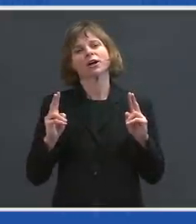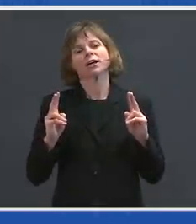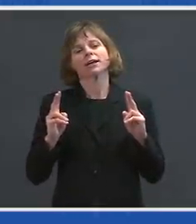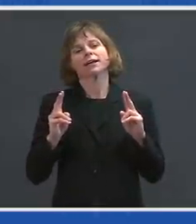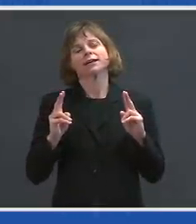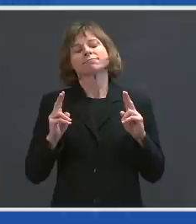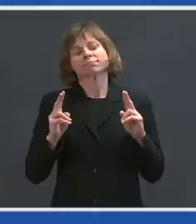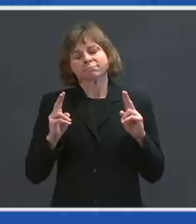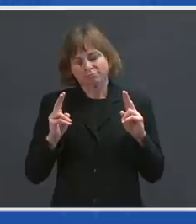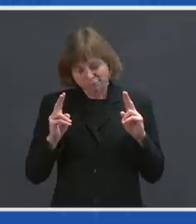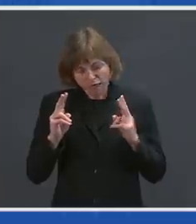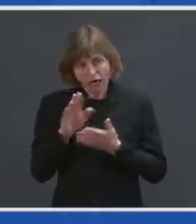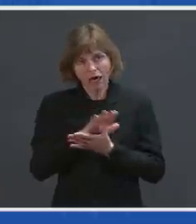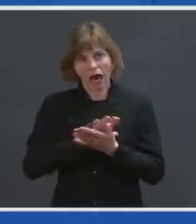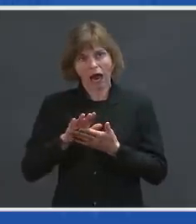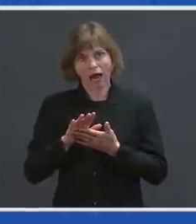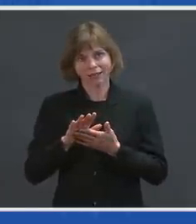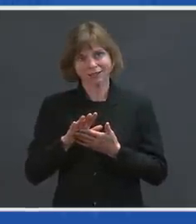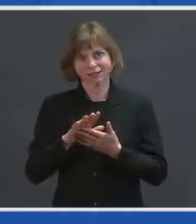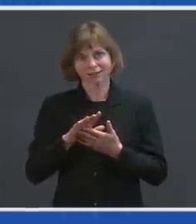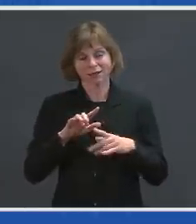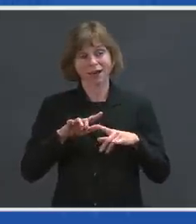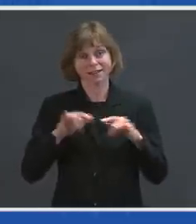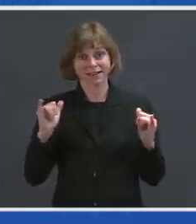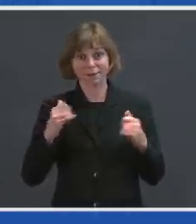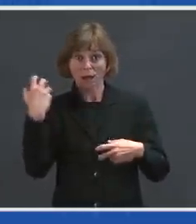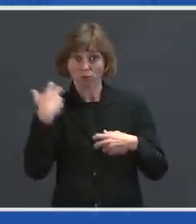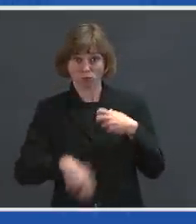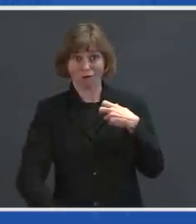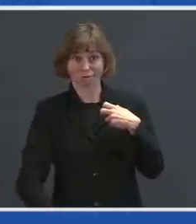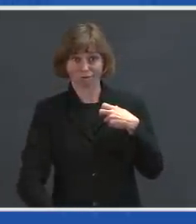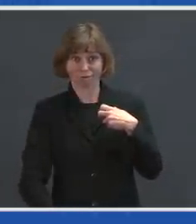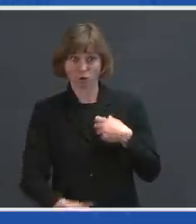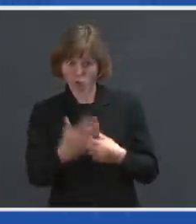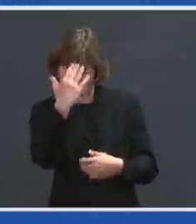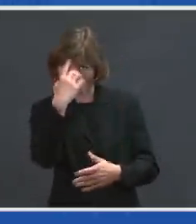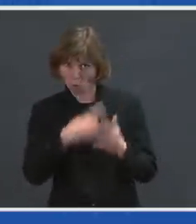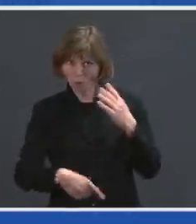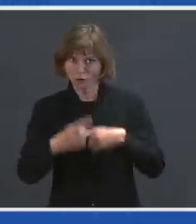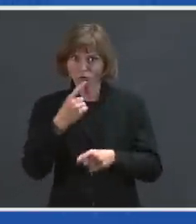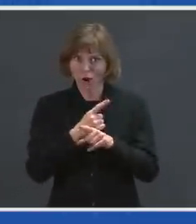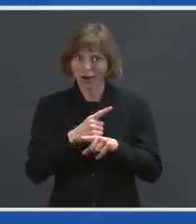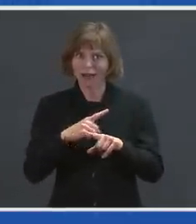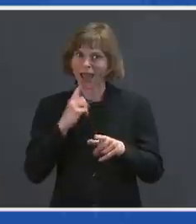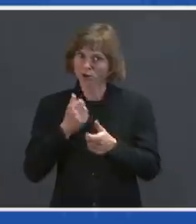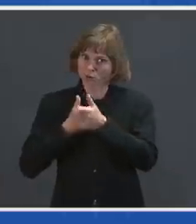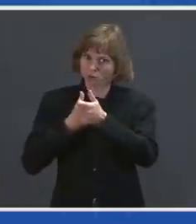you're kind, but you're tough. And you know what's right, and you stick by it. And I admire the devil out of you.